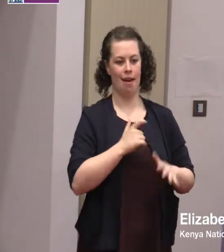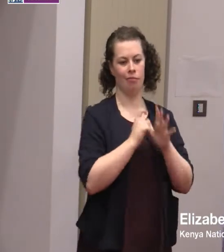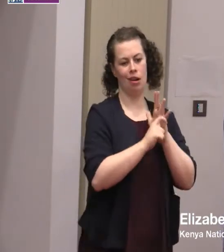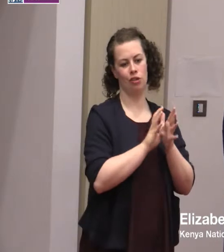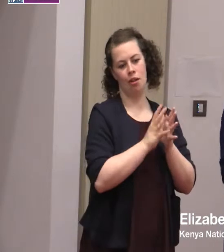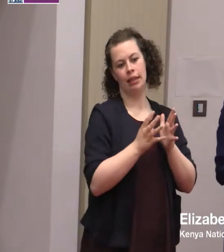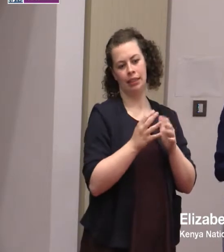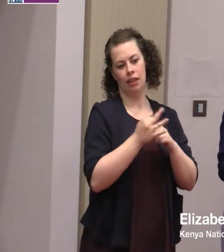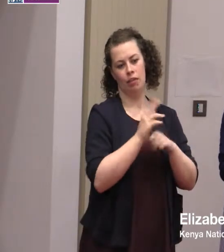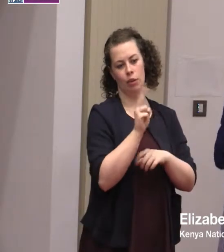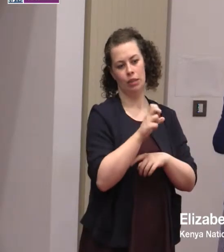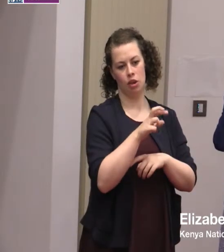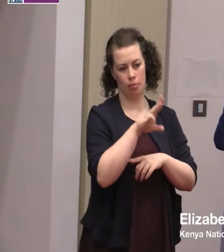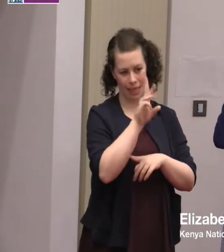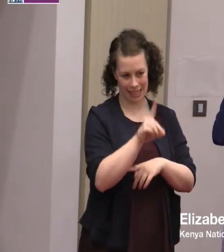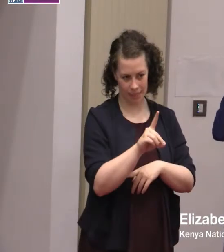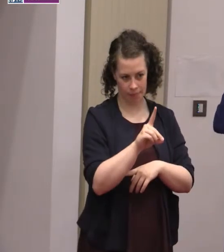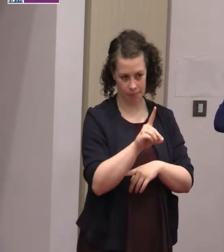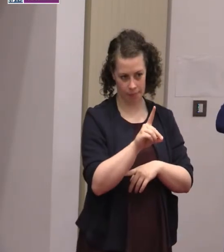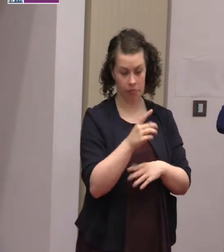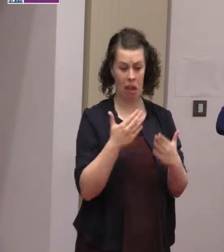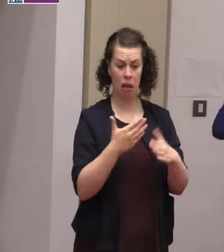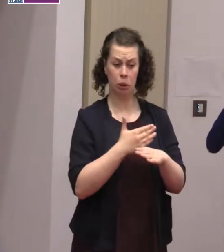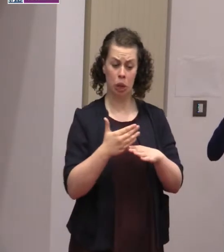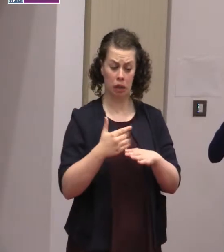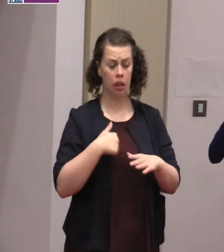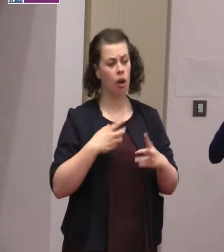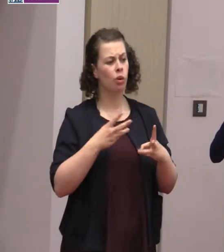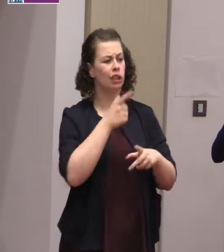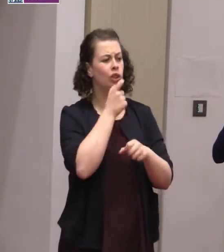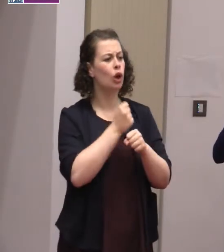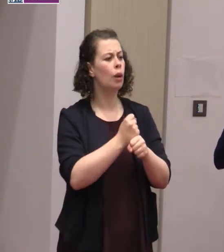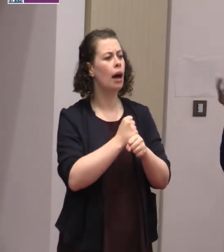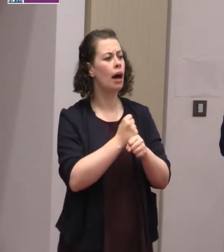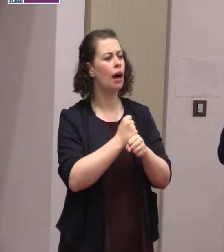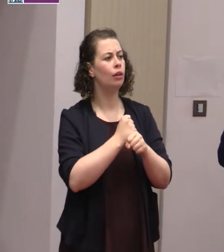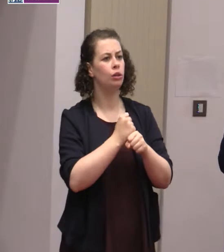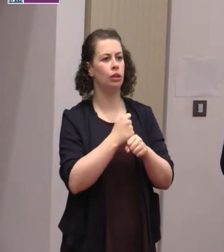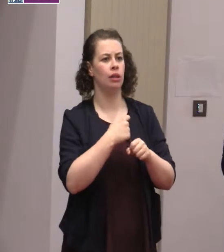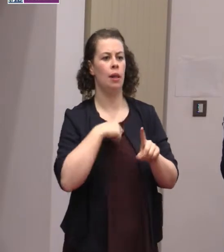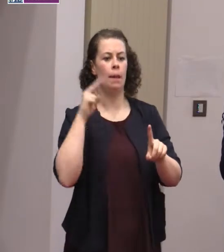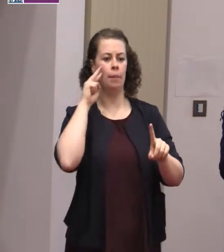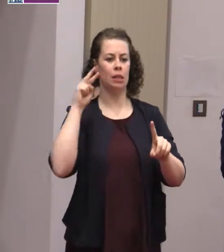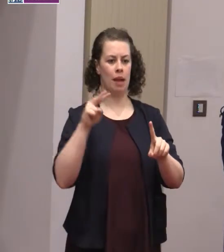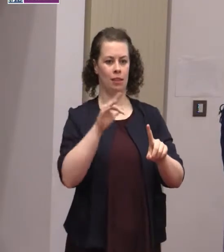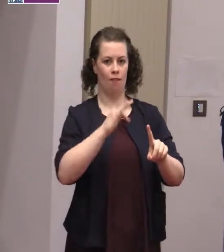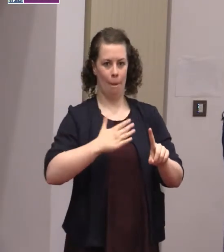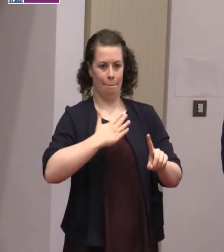I would like to begin by speaking about the perspective from which I'm coming to this.